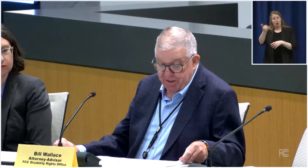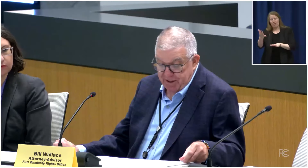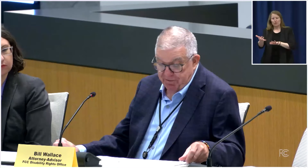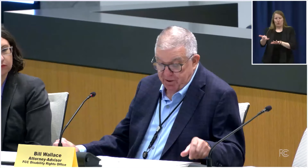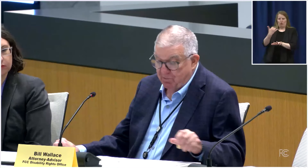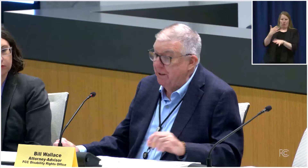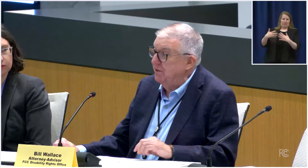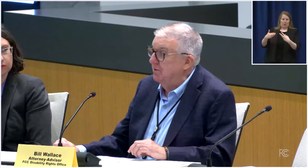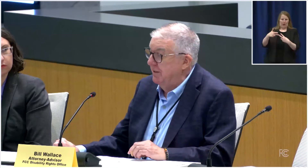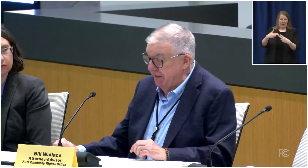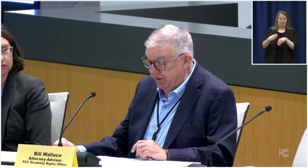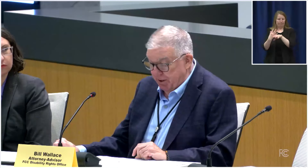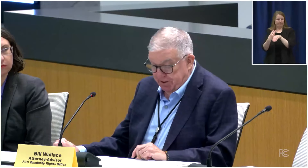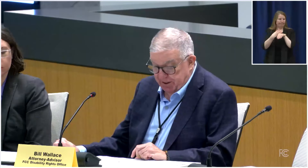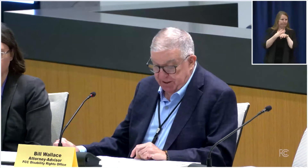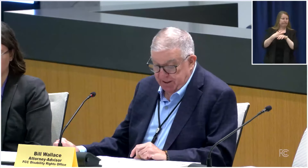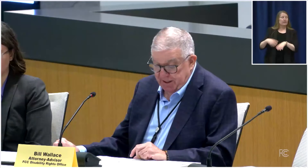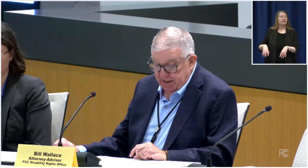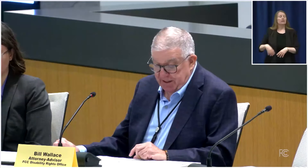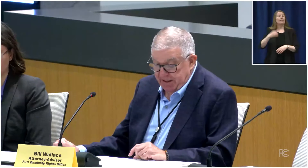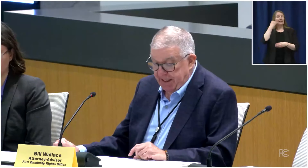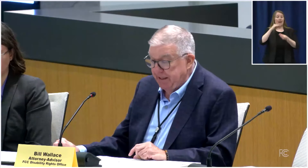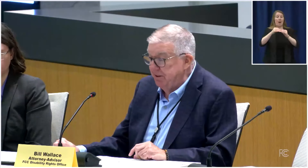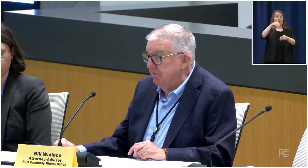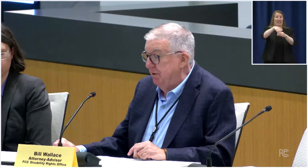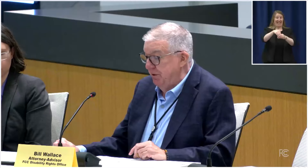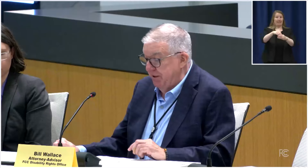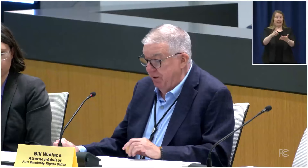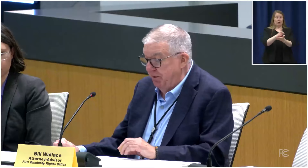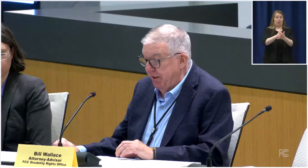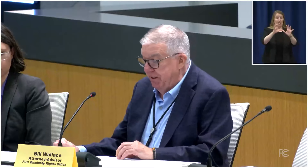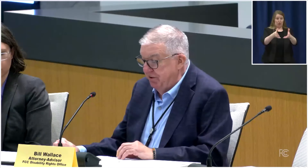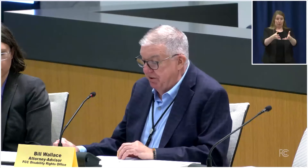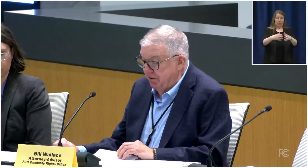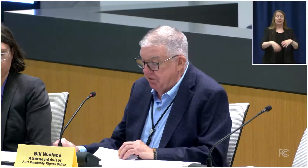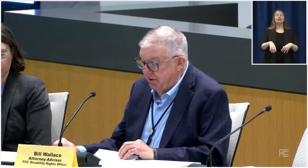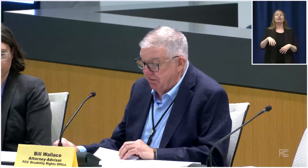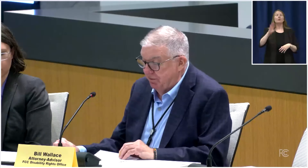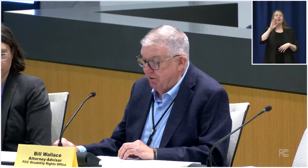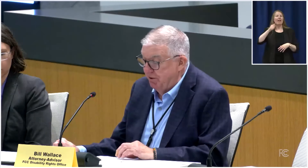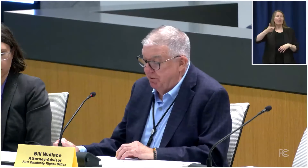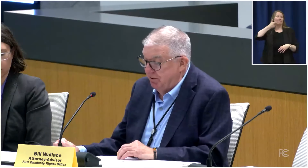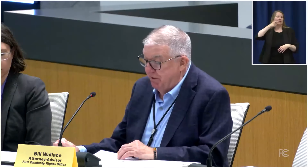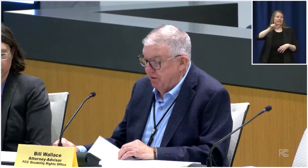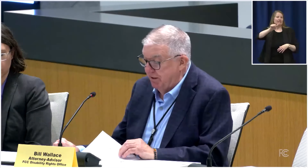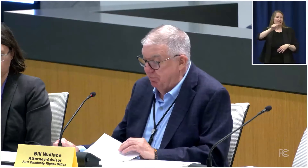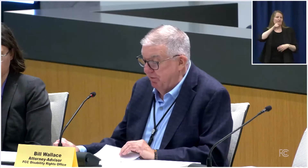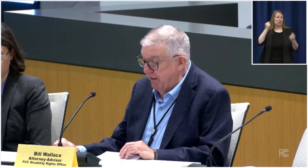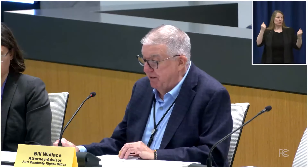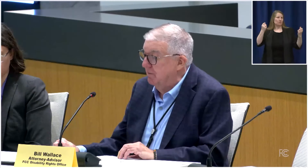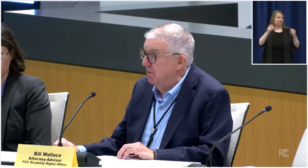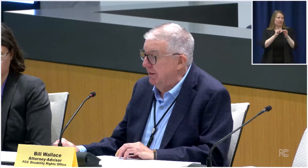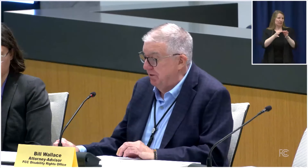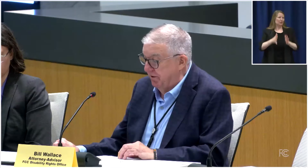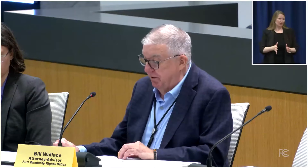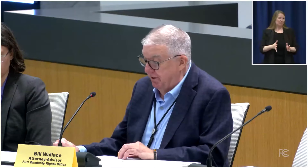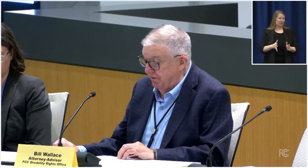CAN ESTABLISH A LINE THAT CAN BE USED FOR DIRECT VIDEO CALLS FROM ASL USERS TYPICALLY WHEN A VRS USER